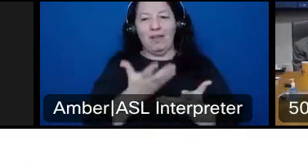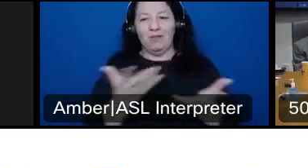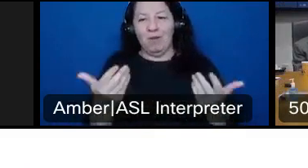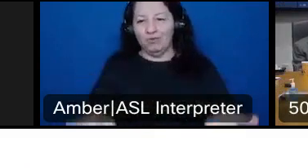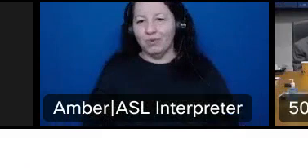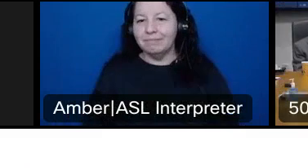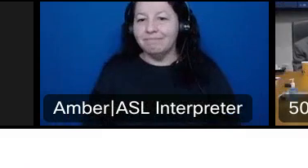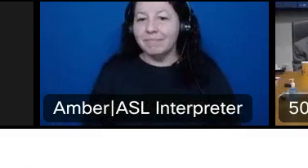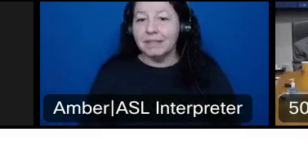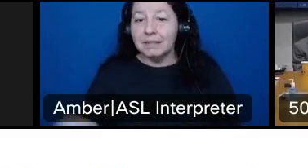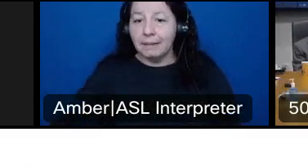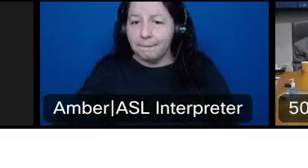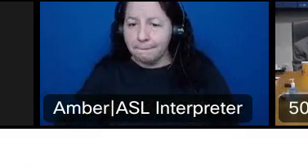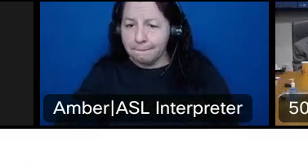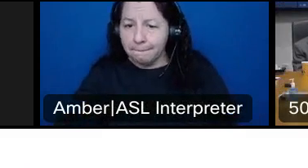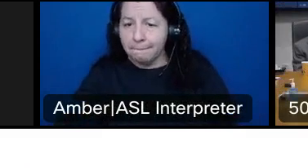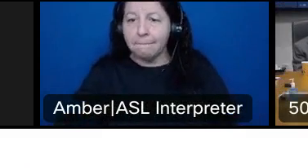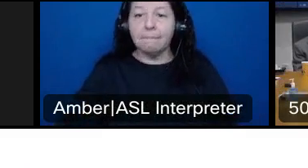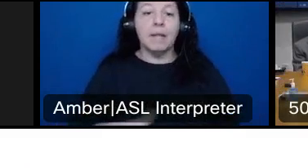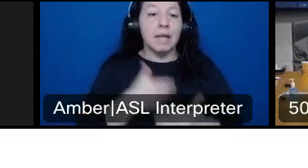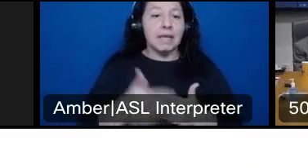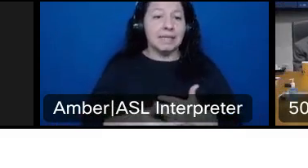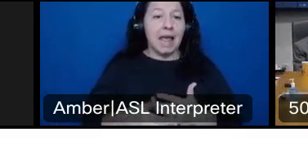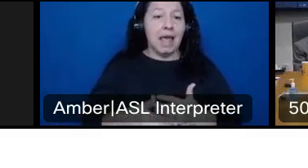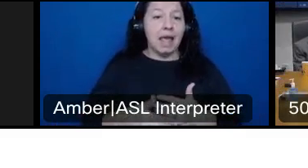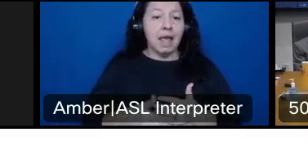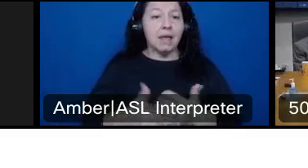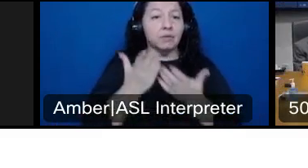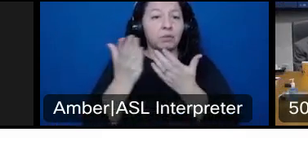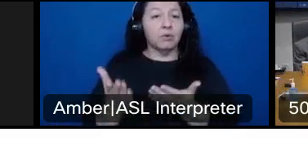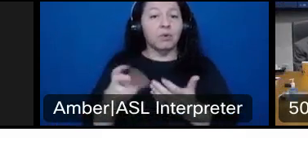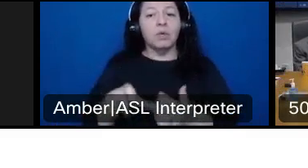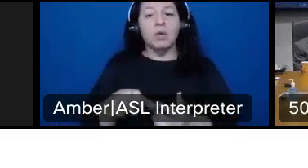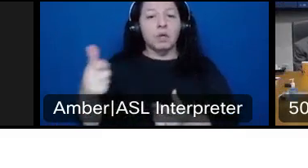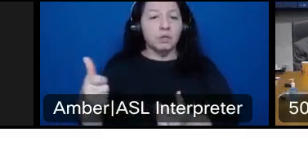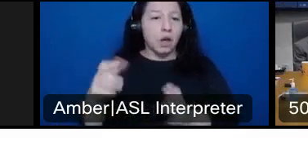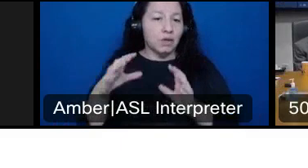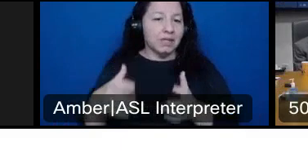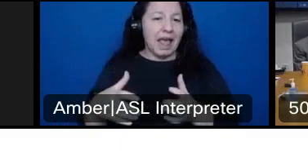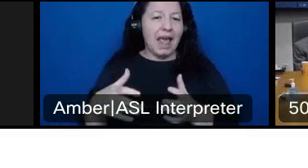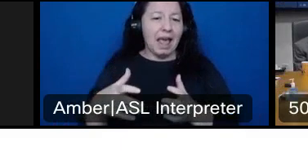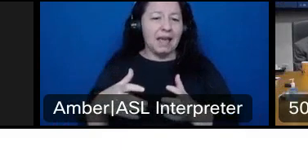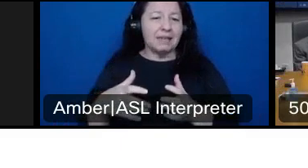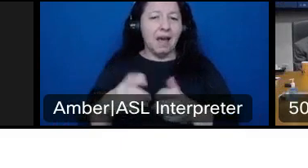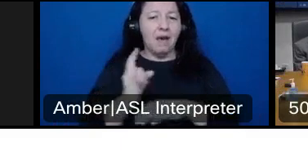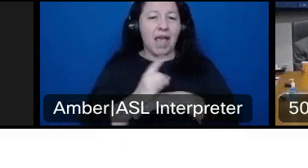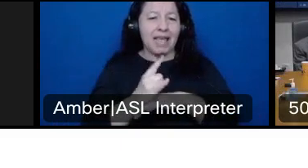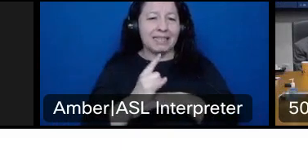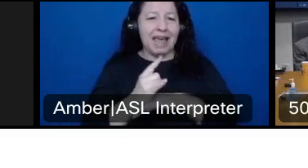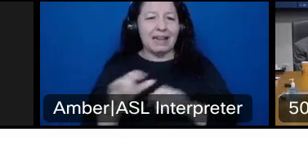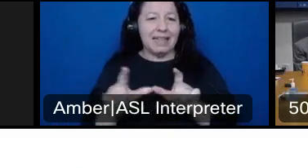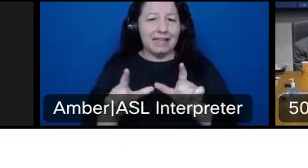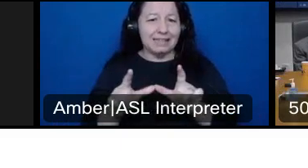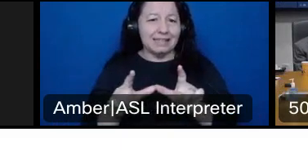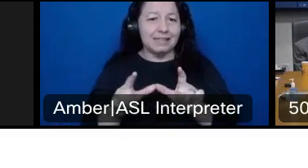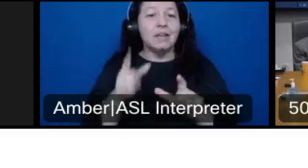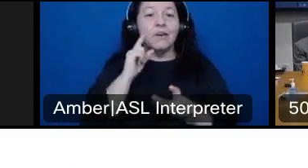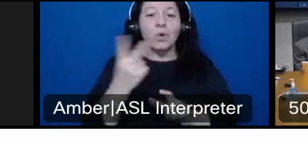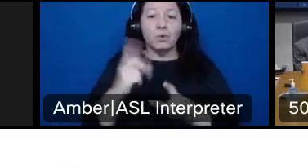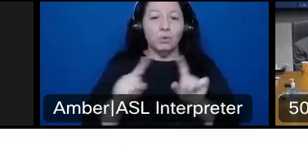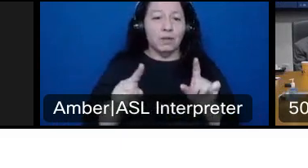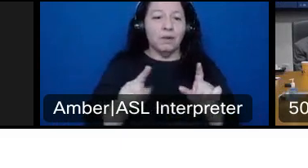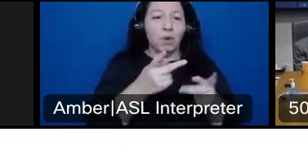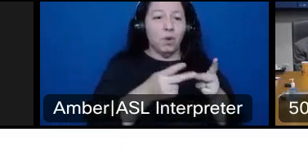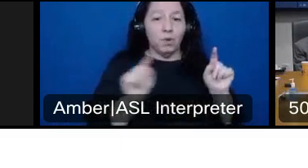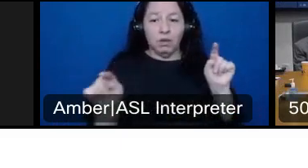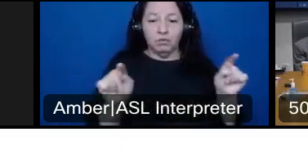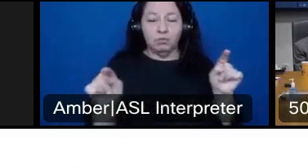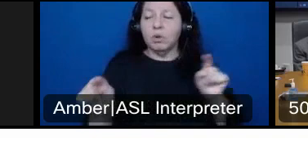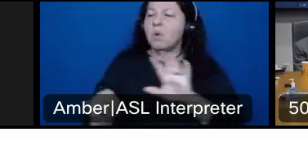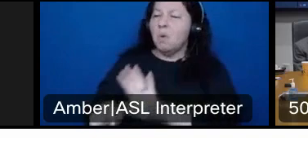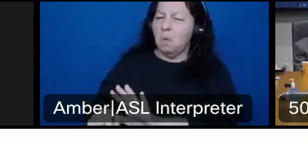Uh, next 1 is the next resolution is another set of, uh, internal licenses. This 1 is for 2 different internal licenses. Let me let me get a hearing better.